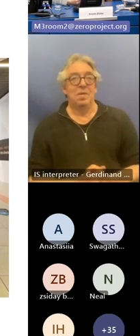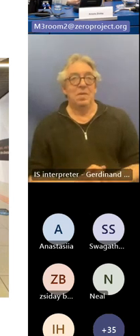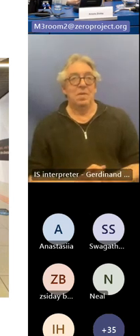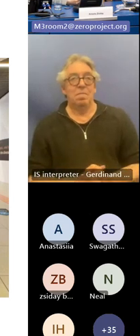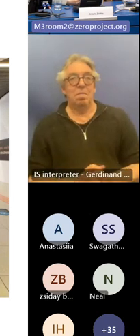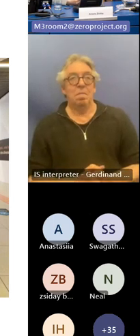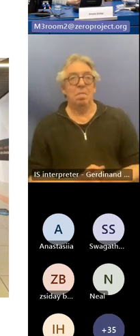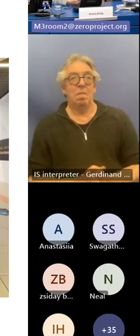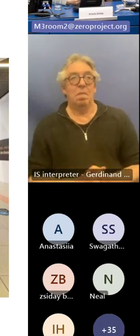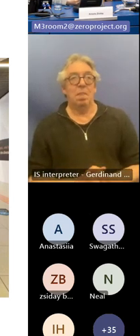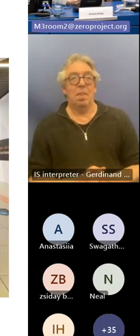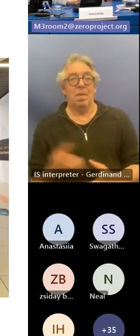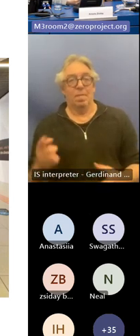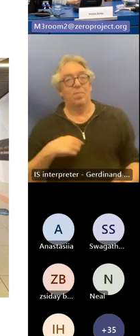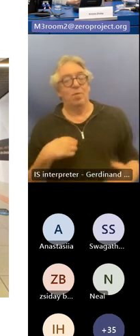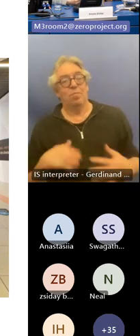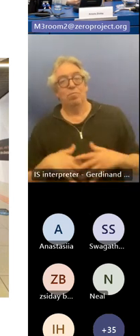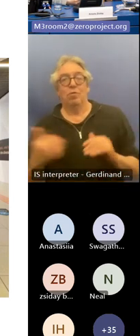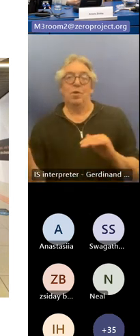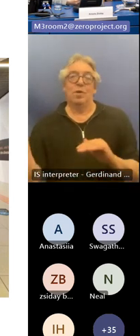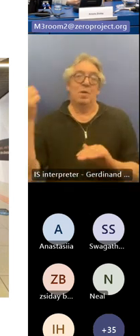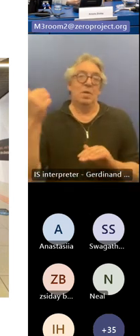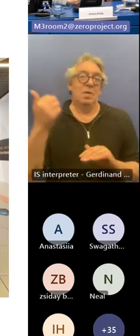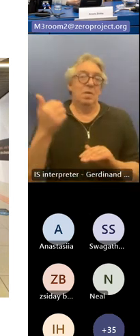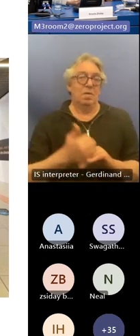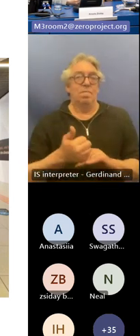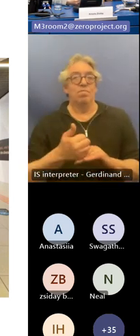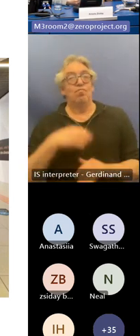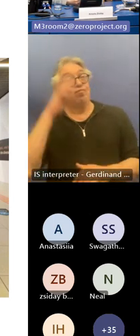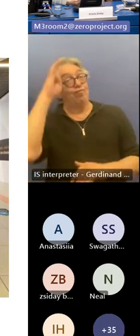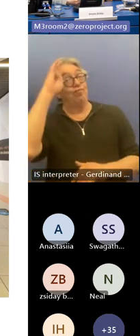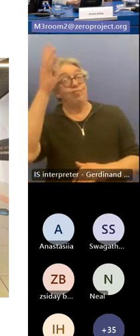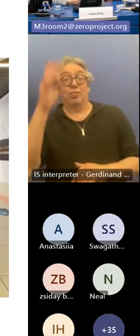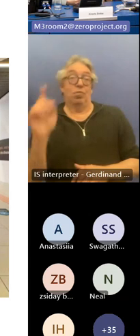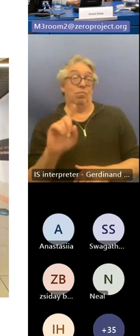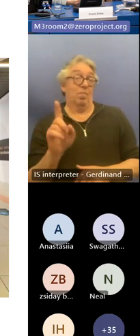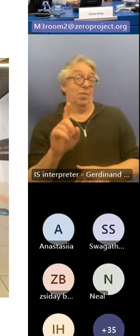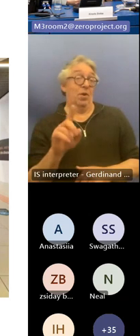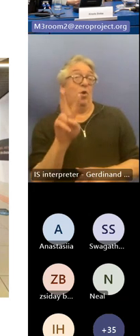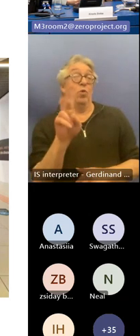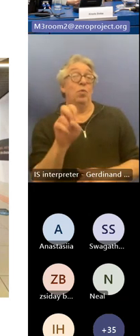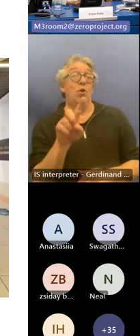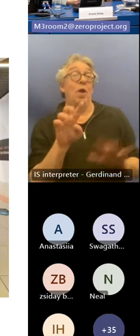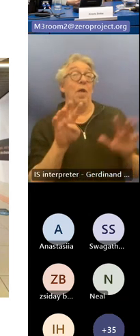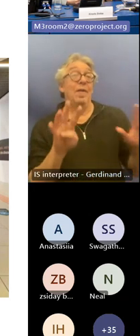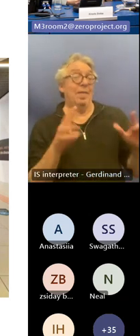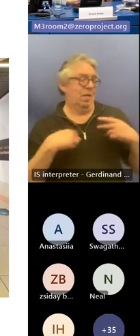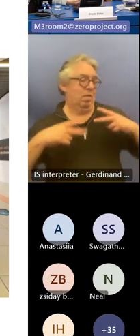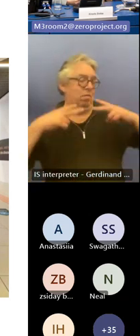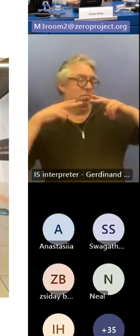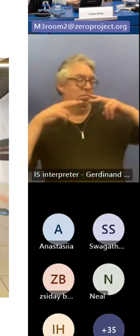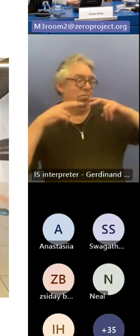our ideas, but we had peak research in 2019. Young people were involved, families were involved,